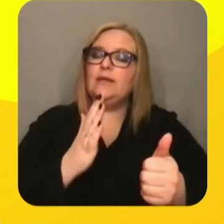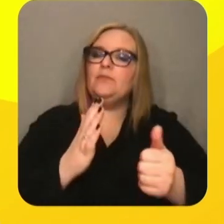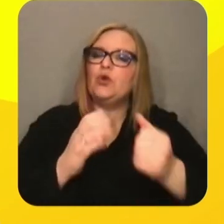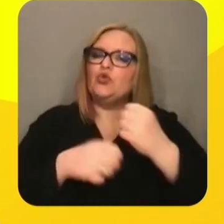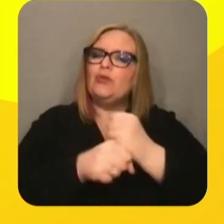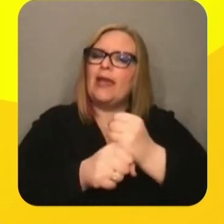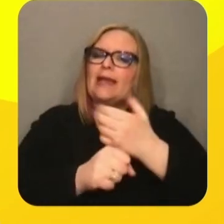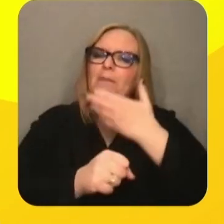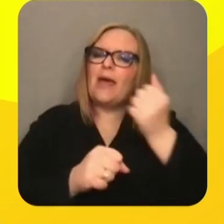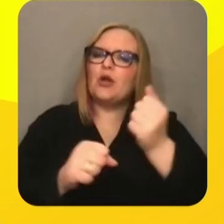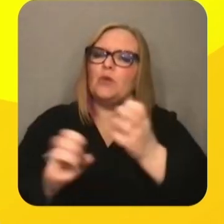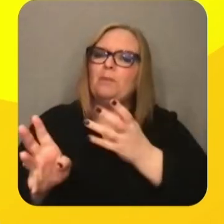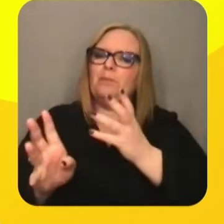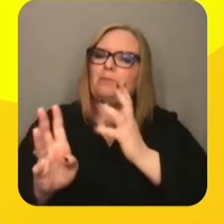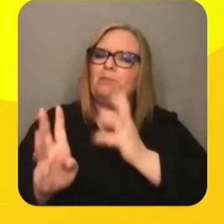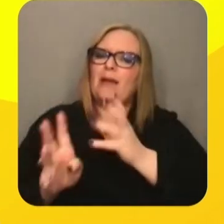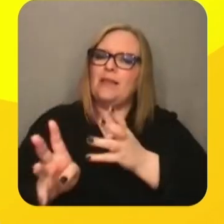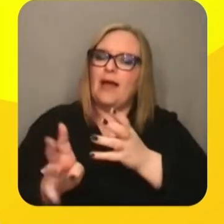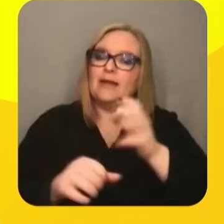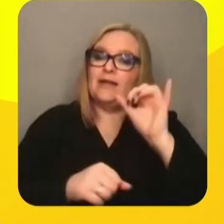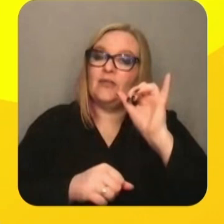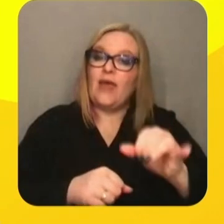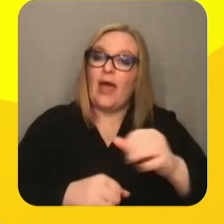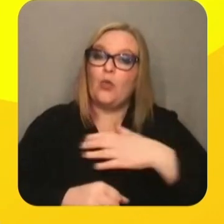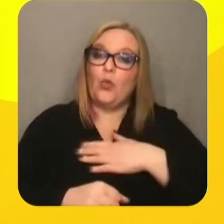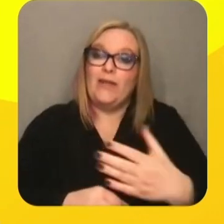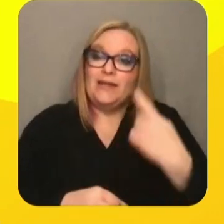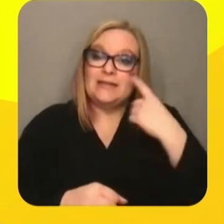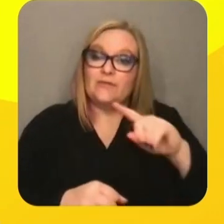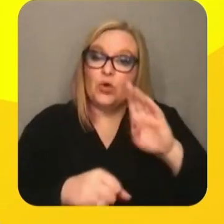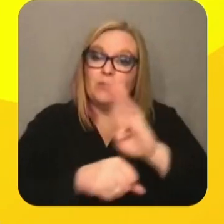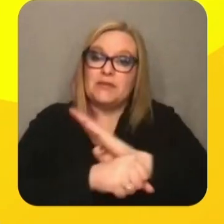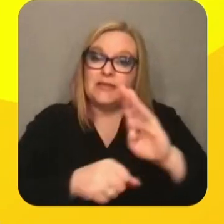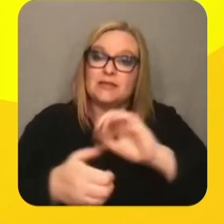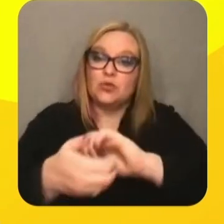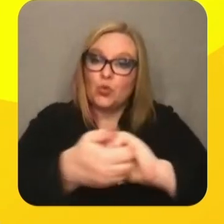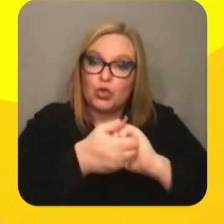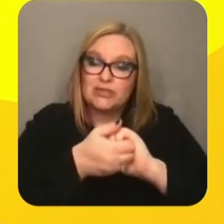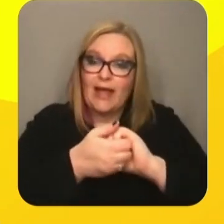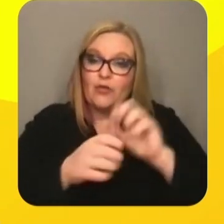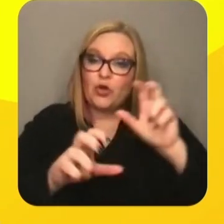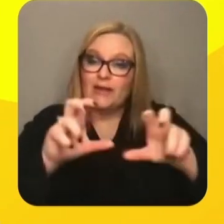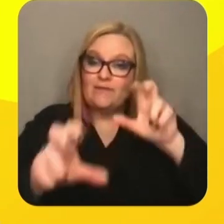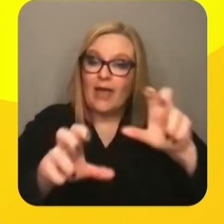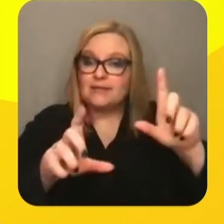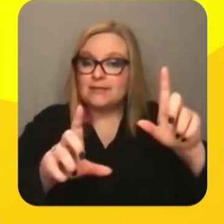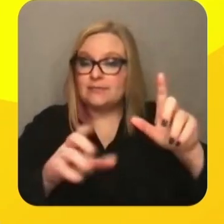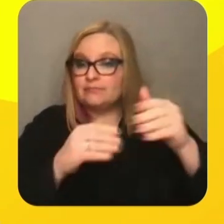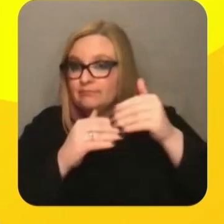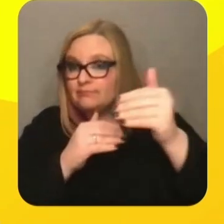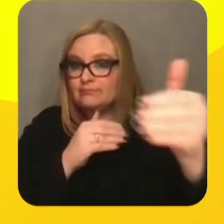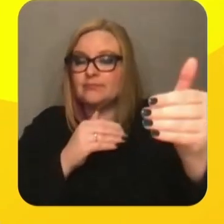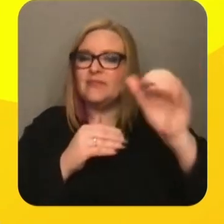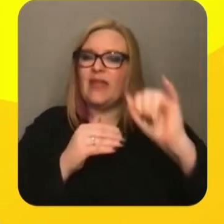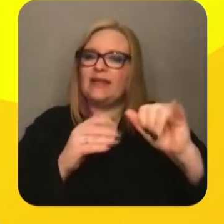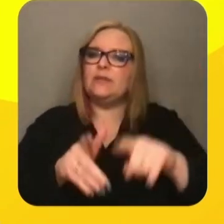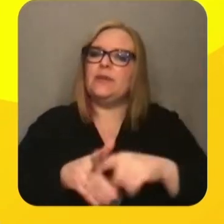And I think that sort of willingness for businesses to work together to invest over the long term is the beginning of what I'm hopeful